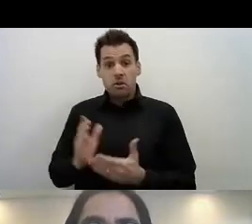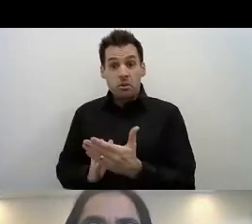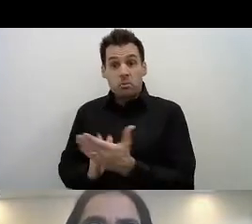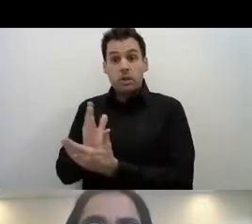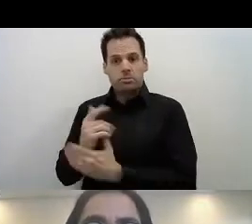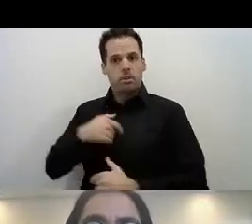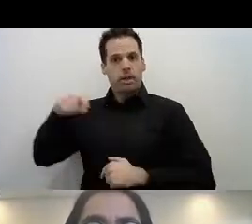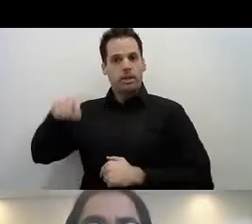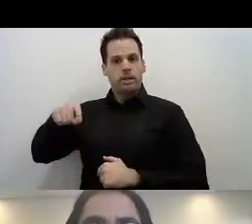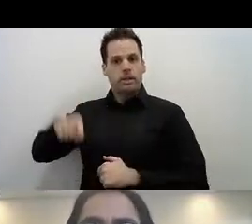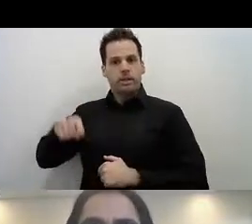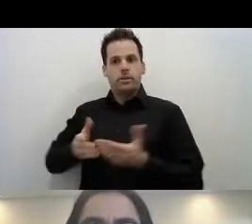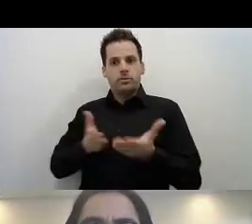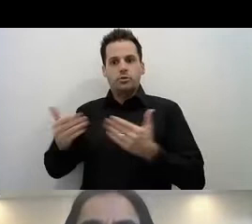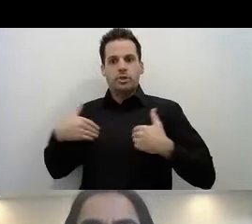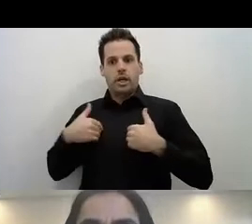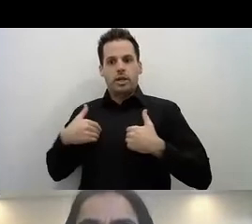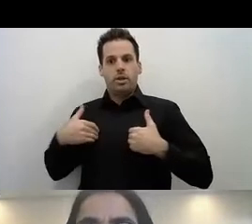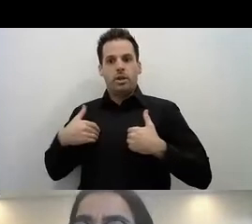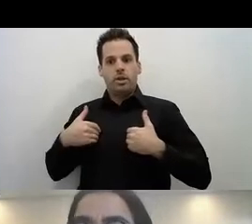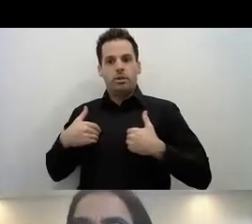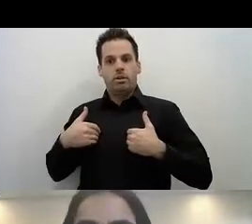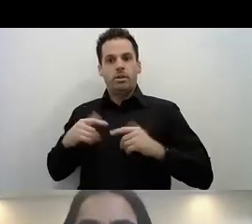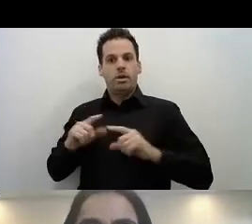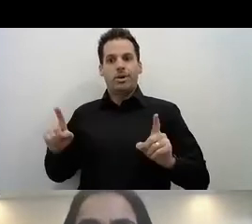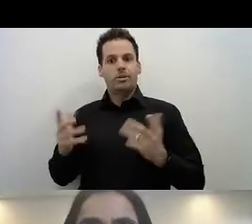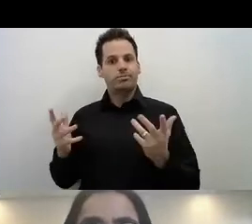service animal appear to conflict with the equality rights of others